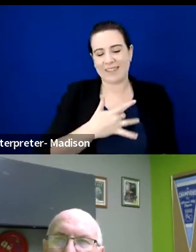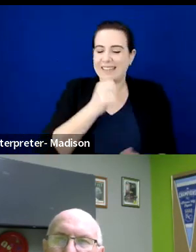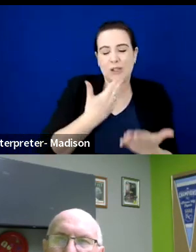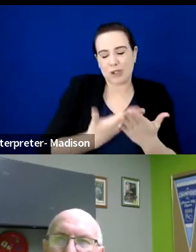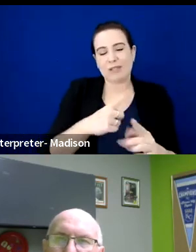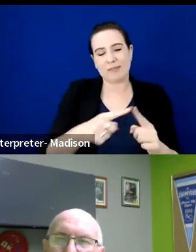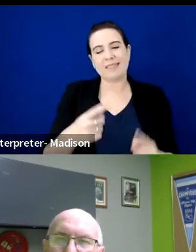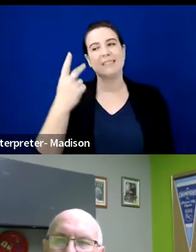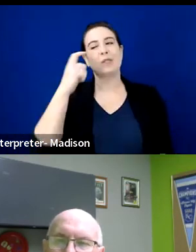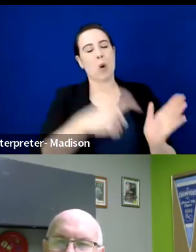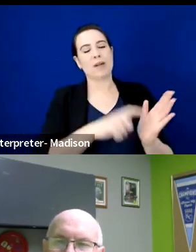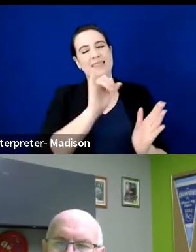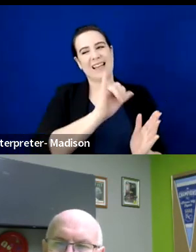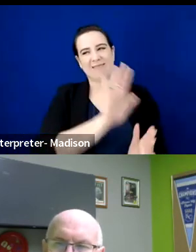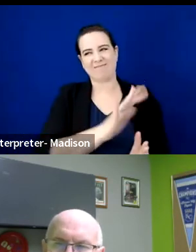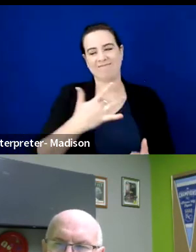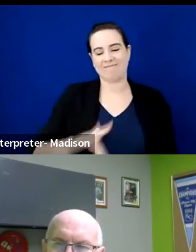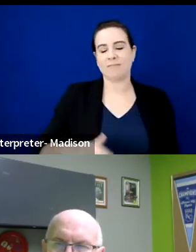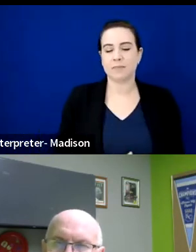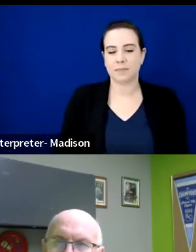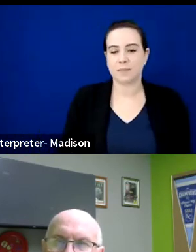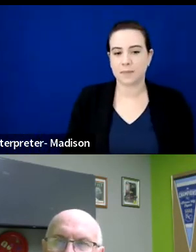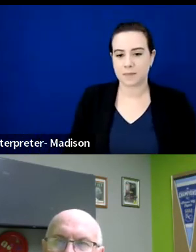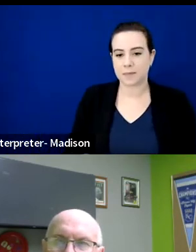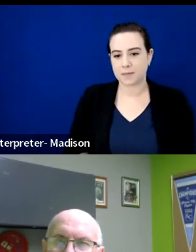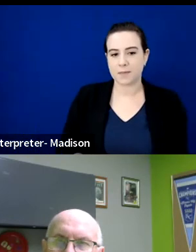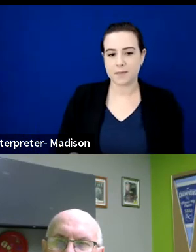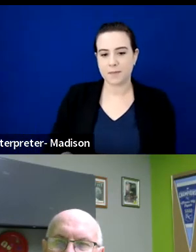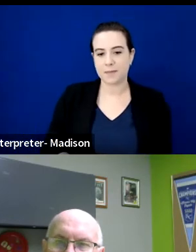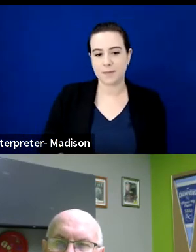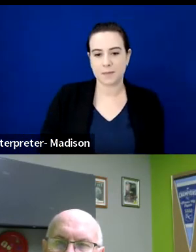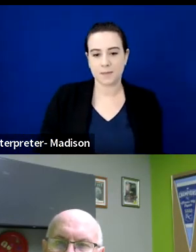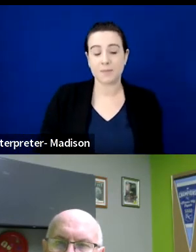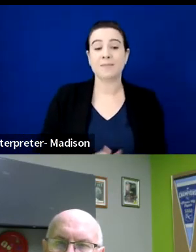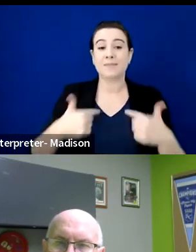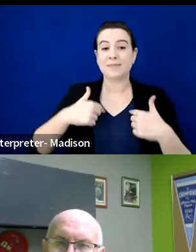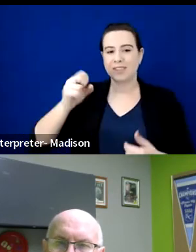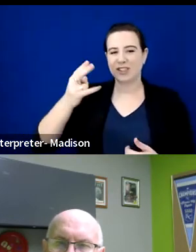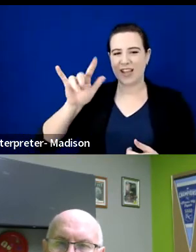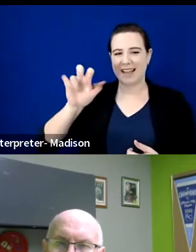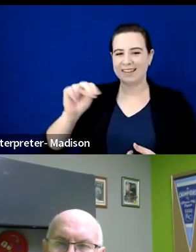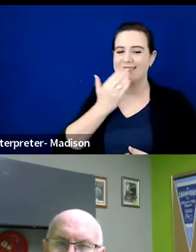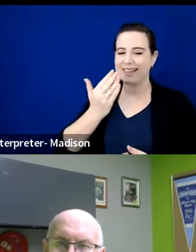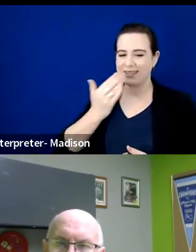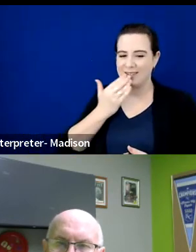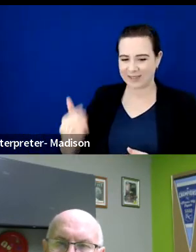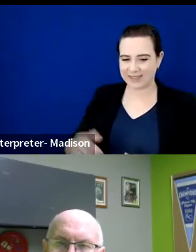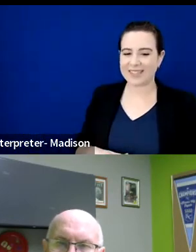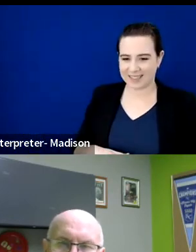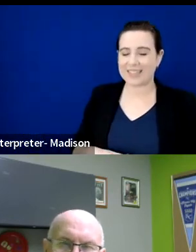Many felt that, you know -- many of the representatives felt that they already had the training, the expertise, the experience, and that they had done everything they needed to do, that they were fully accessible, that, you know, if people needed them, they were there, and that there was nothing else to do.